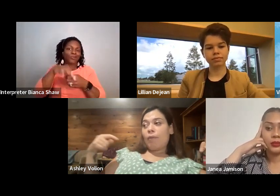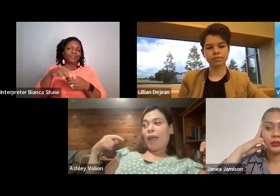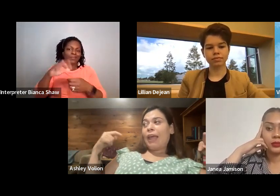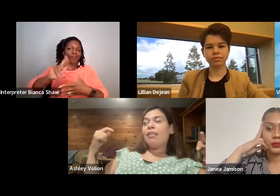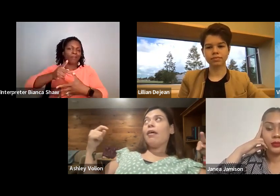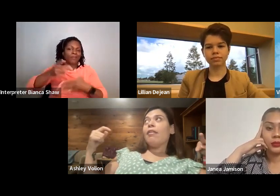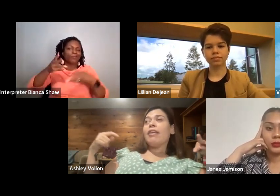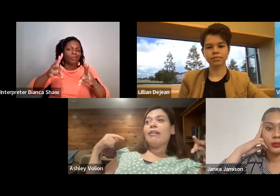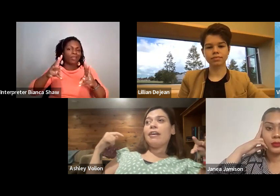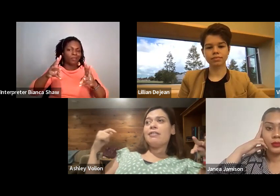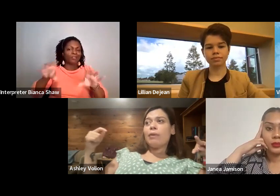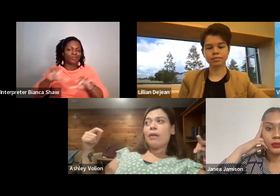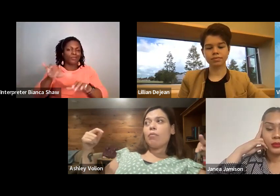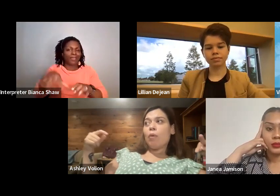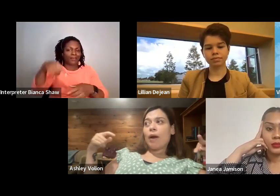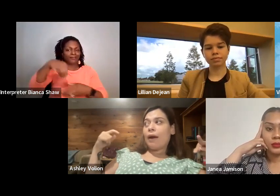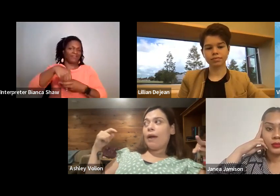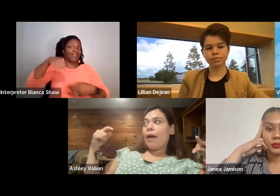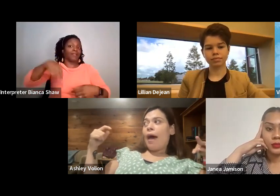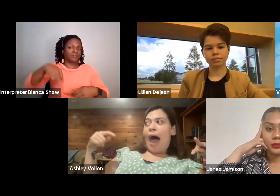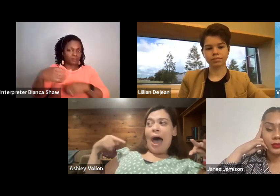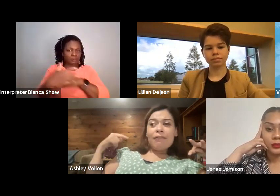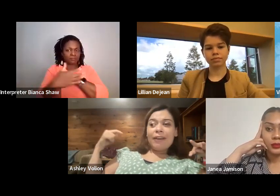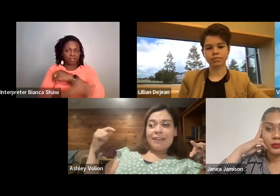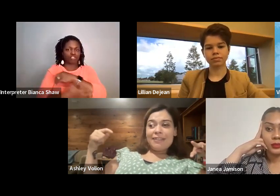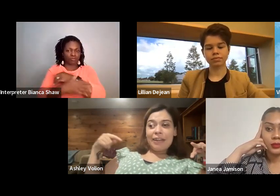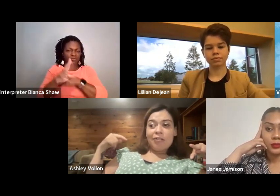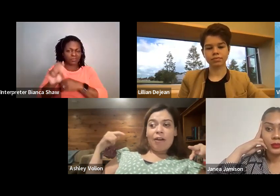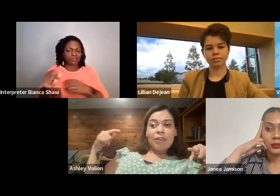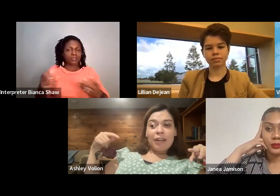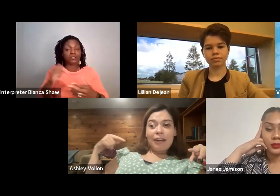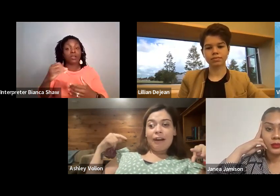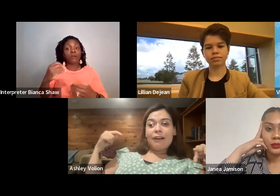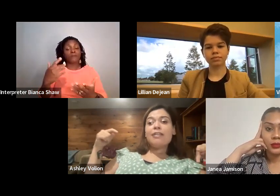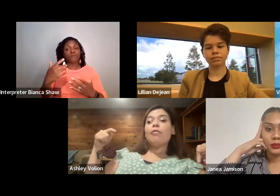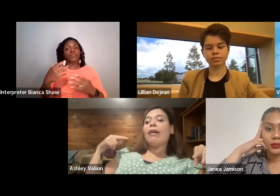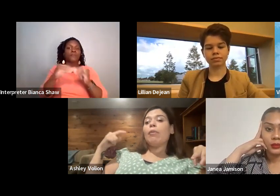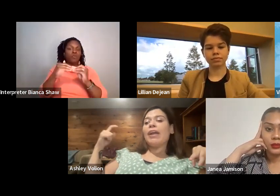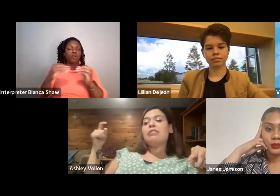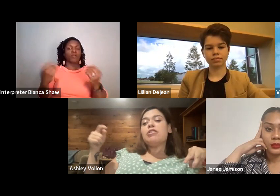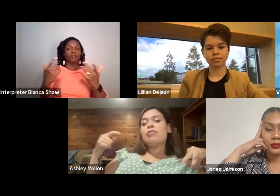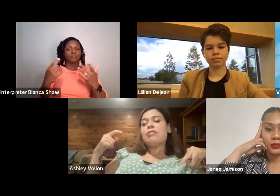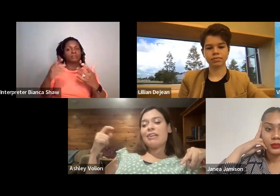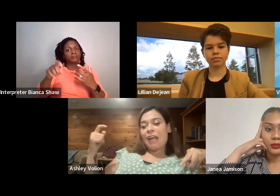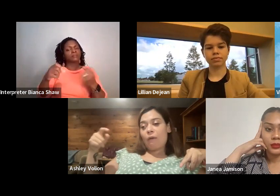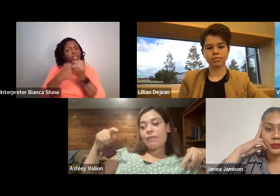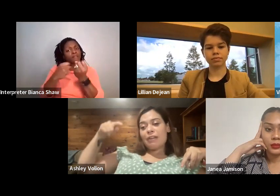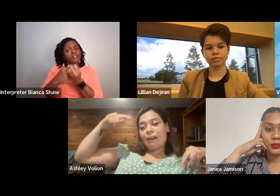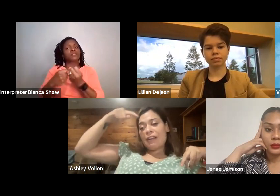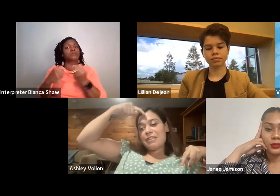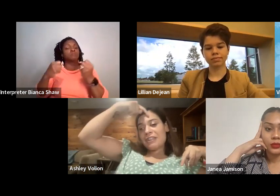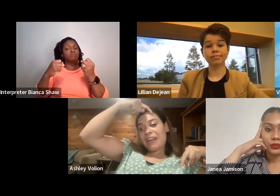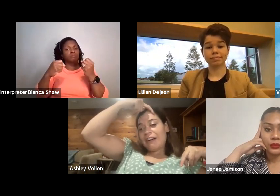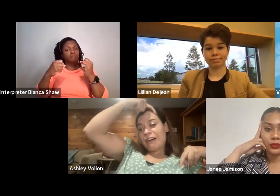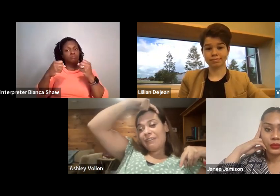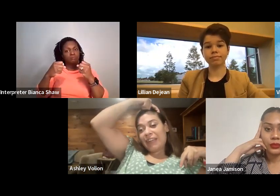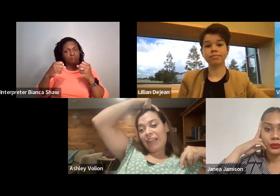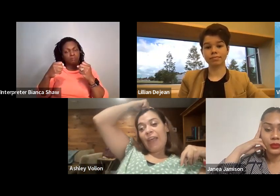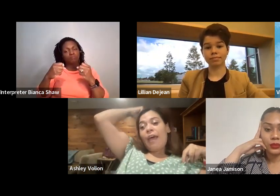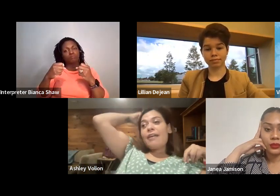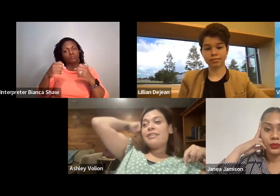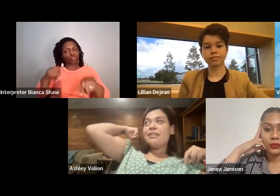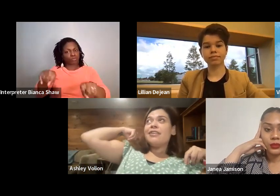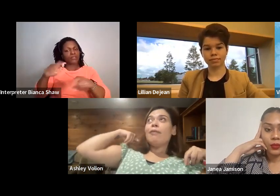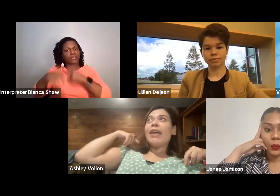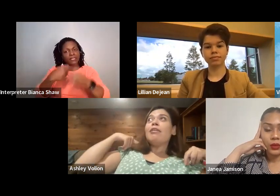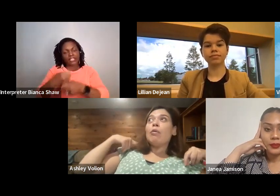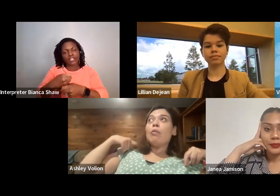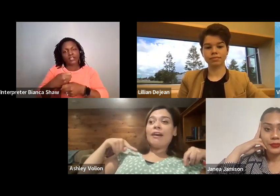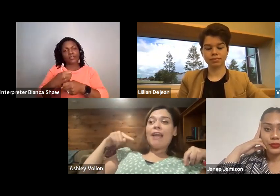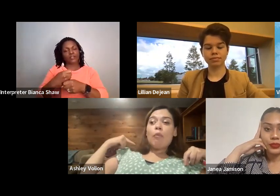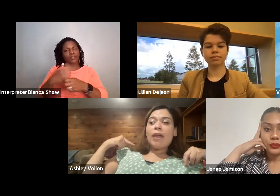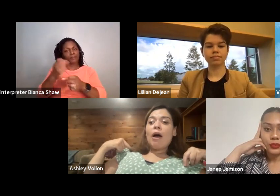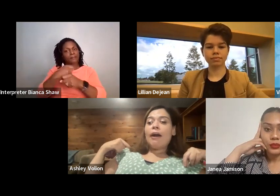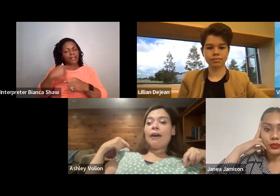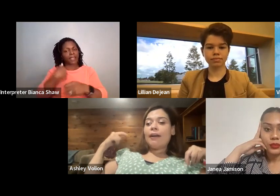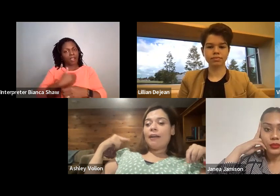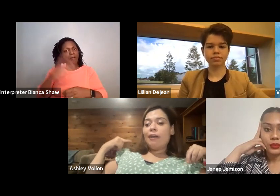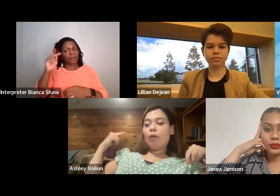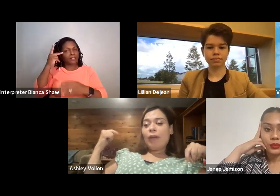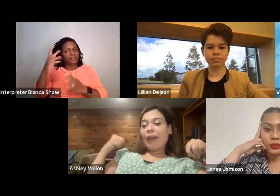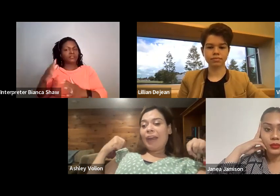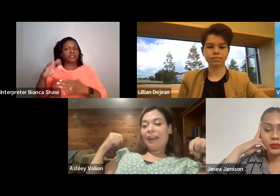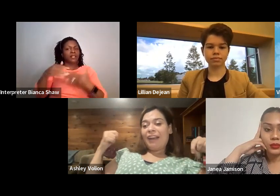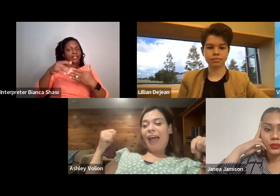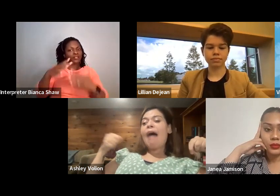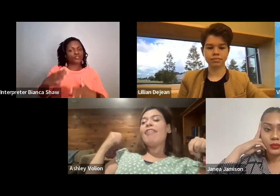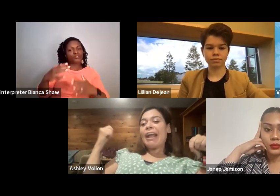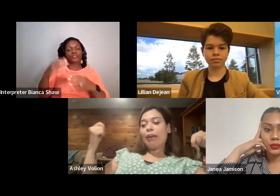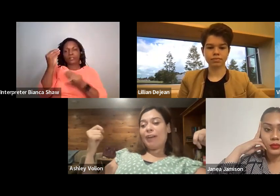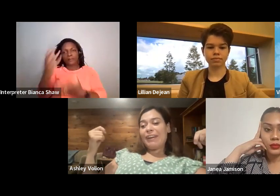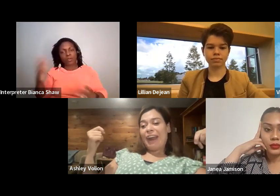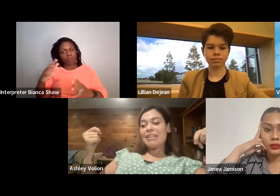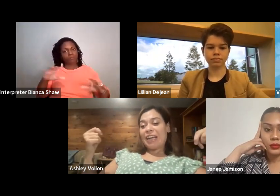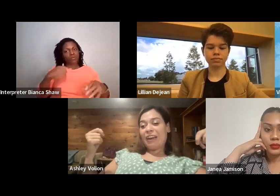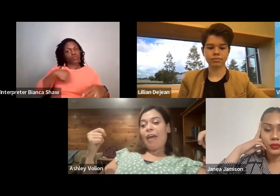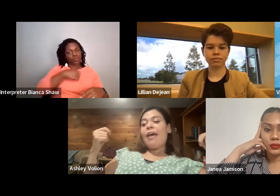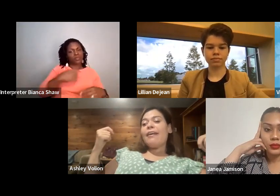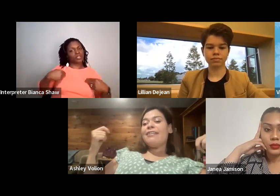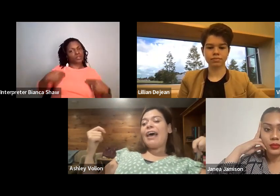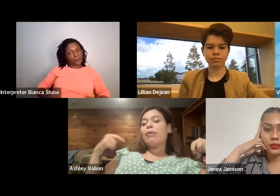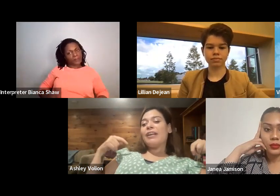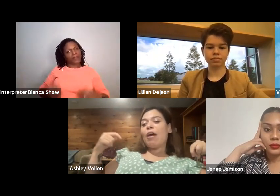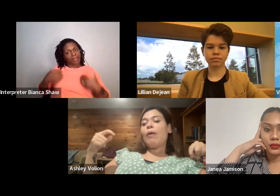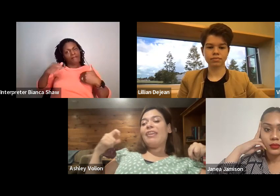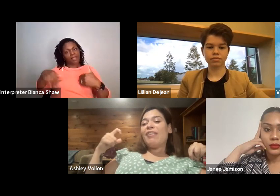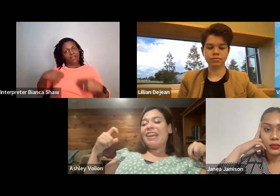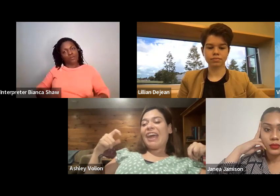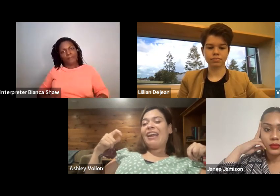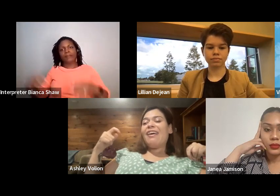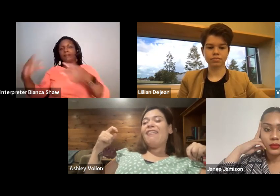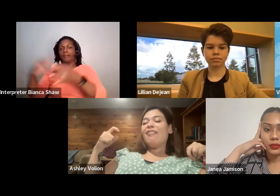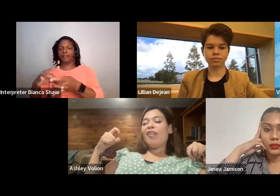And there needs to be more advocacy throughout the year to where we introduce ourselves to our legislators, and just to make them aware that we are human, and how that human connection cause as we know in Louisiana we